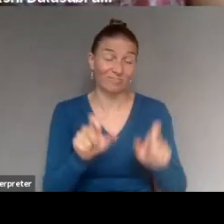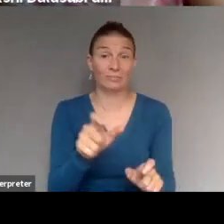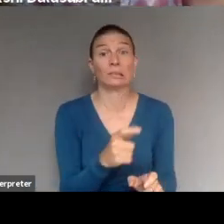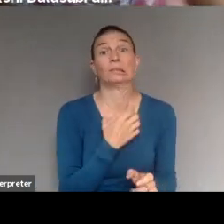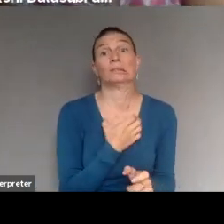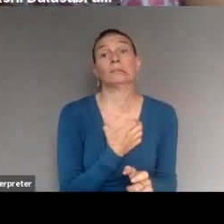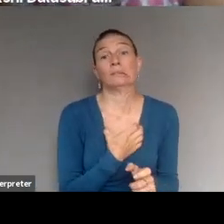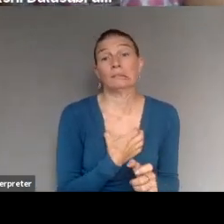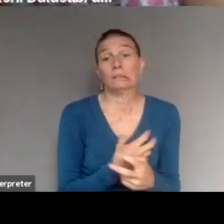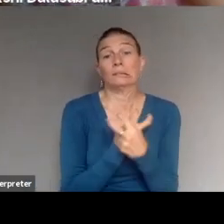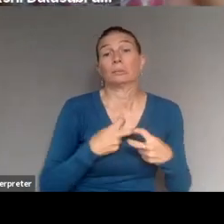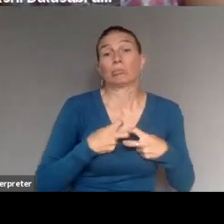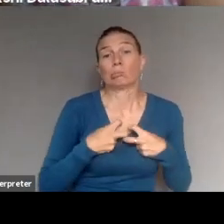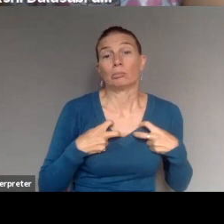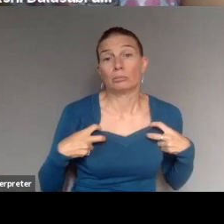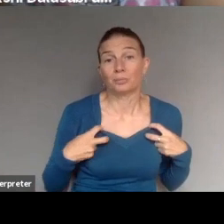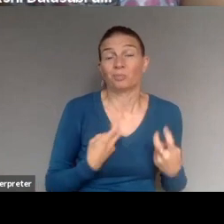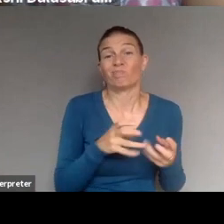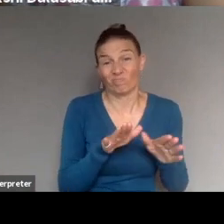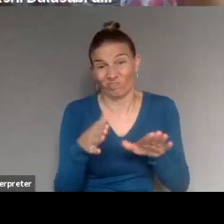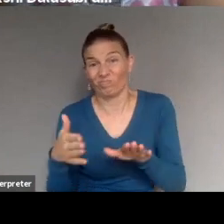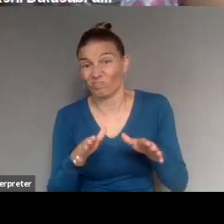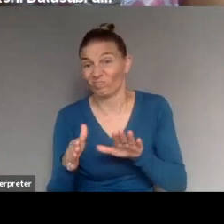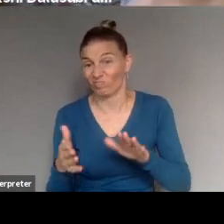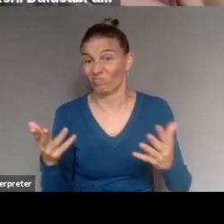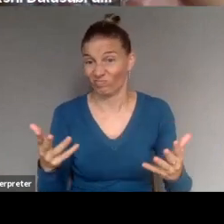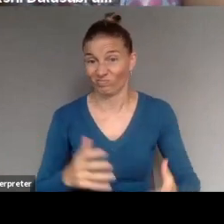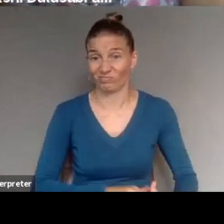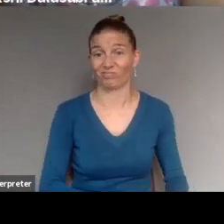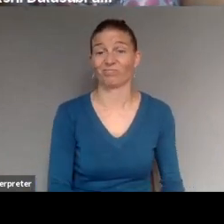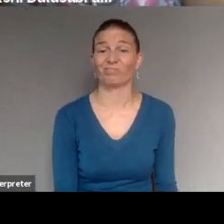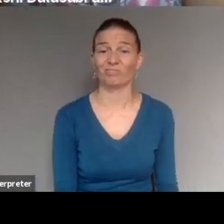Overall, the social protection measures at the union and at the provincial level